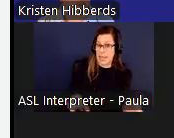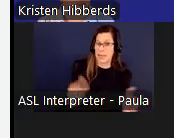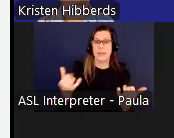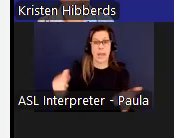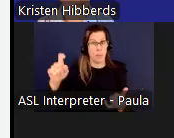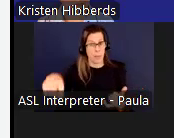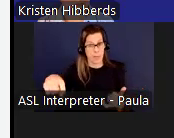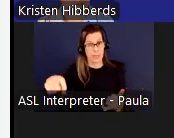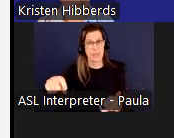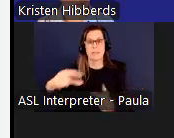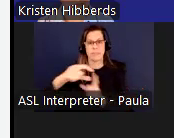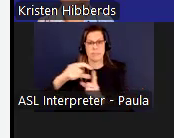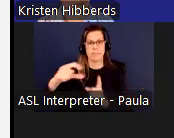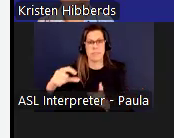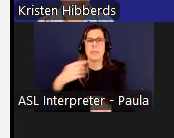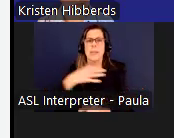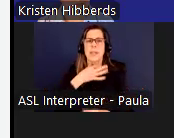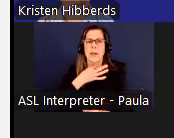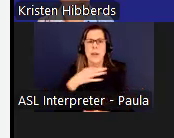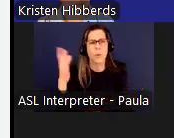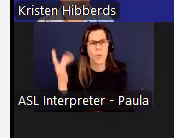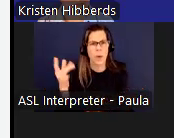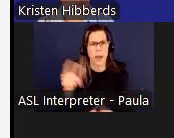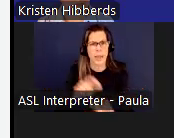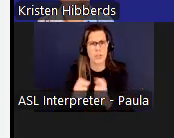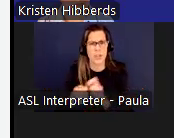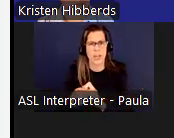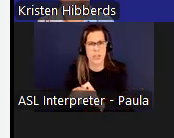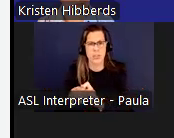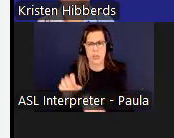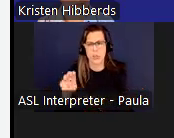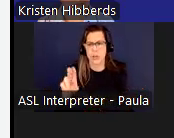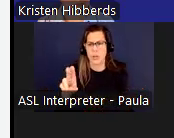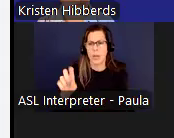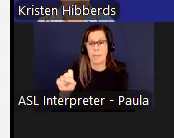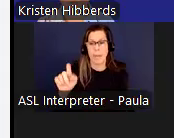And I I'm just curious as to why it was changed to must because I do think that